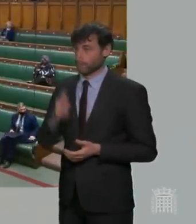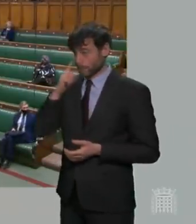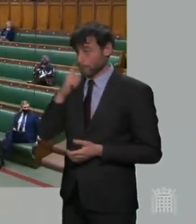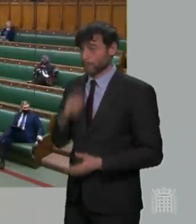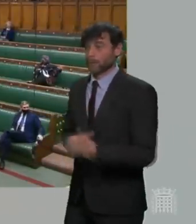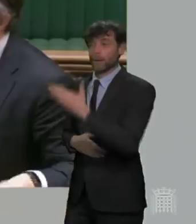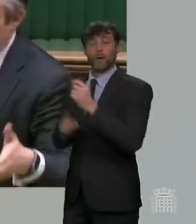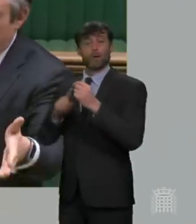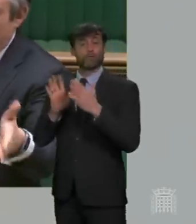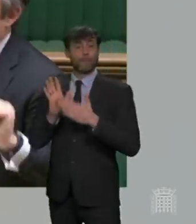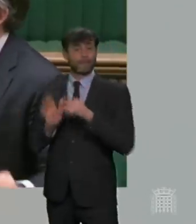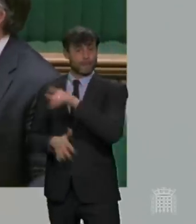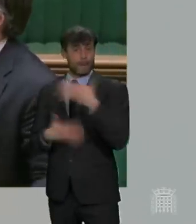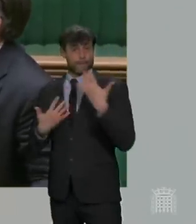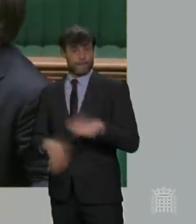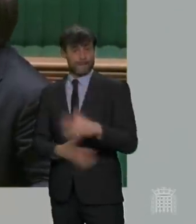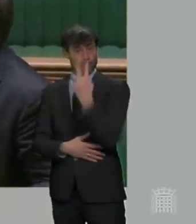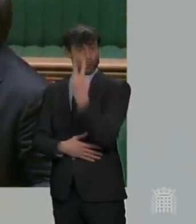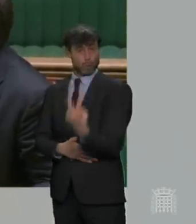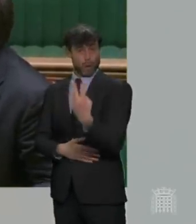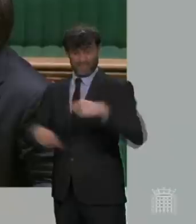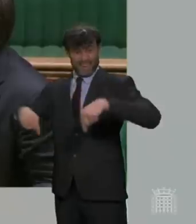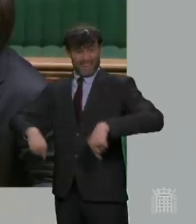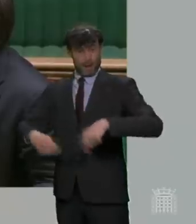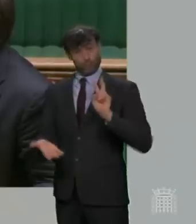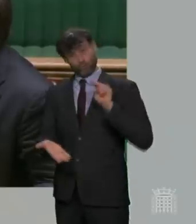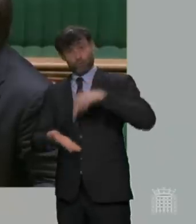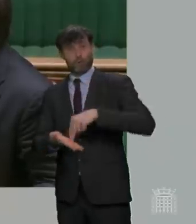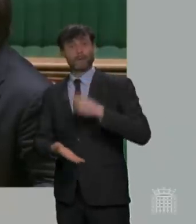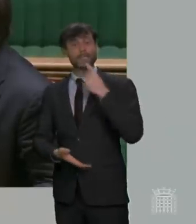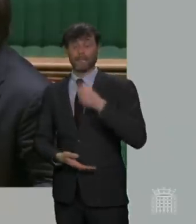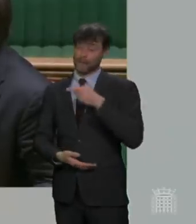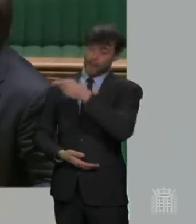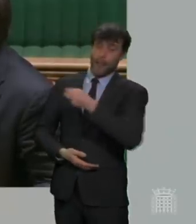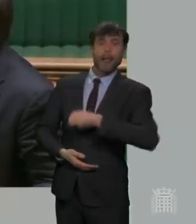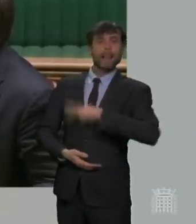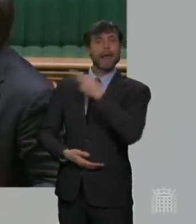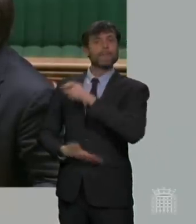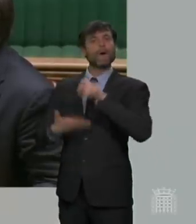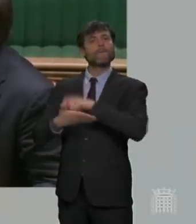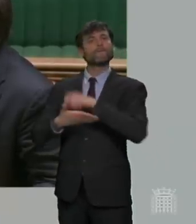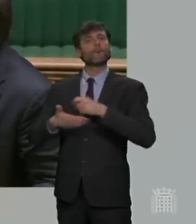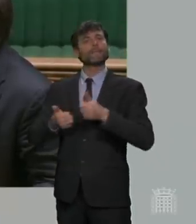Minister has twice, from that Dispatch Box, said that the Labour Opposition voted against the NHS